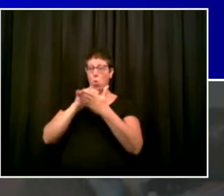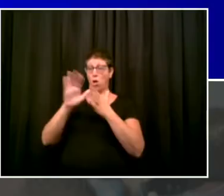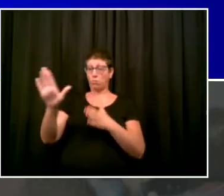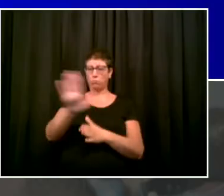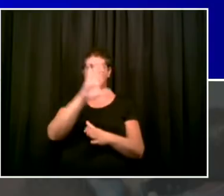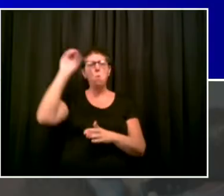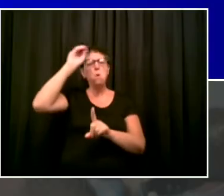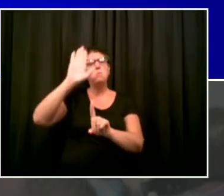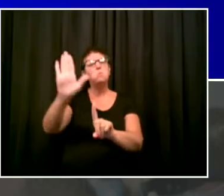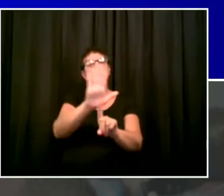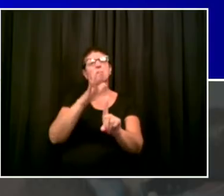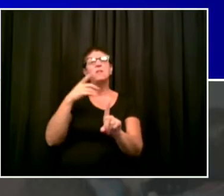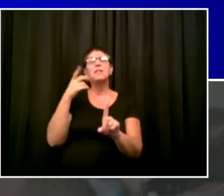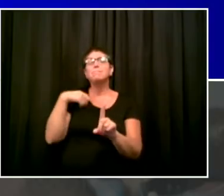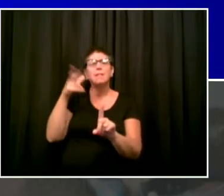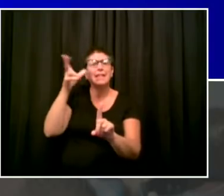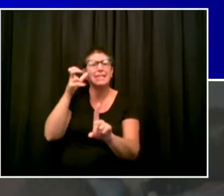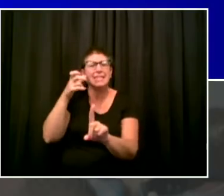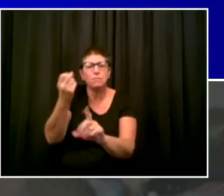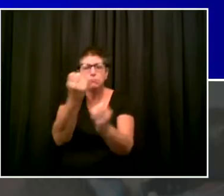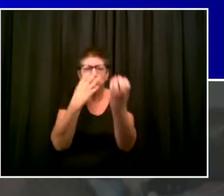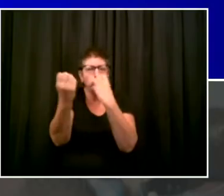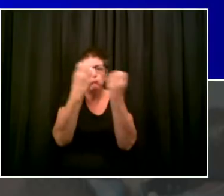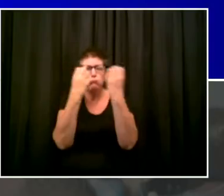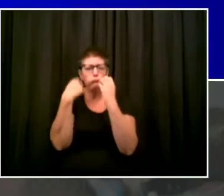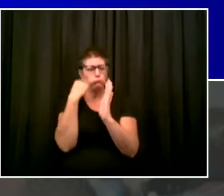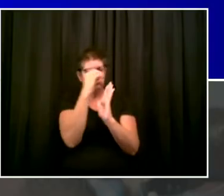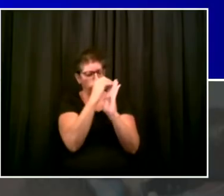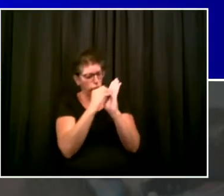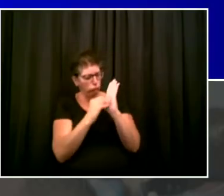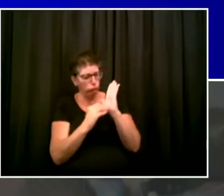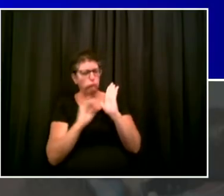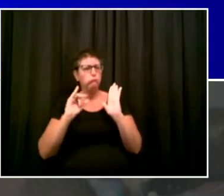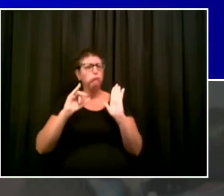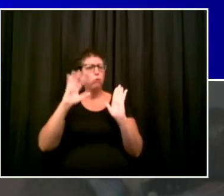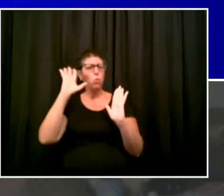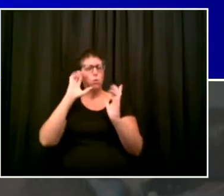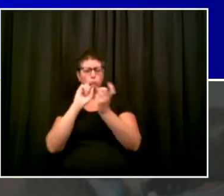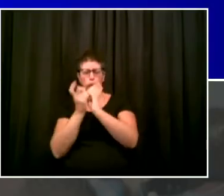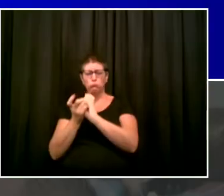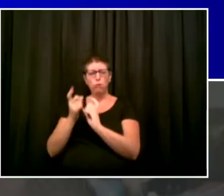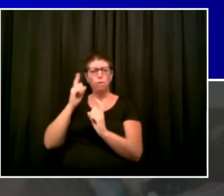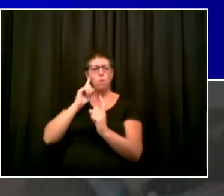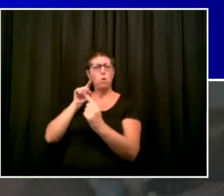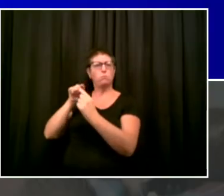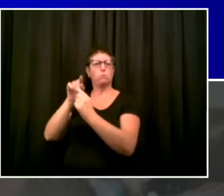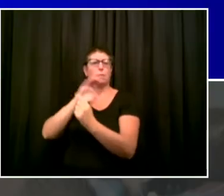THIS CITY INT O OUR POLICE ACADEMY AS OUR RECORDS ARE BEING TRAINED AND IS OUR